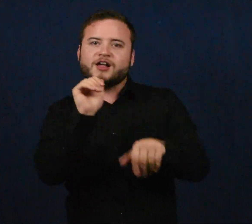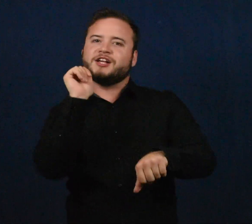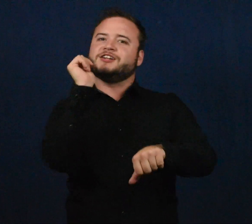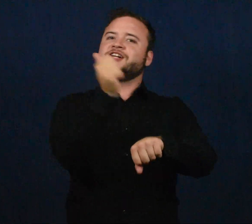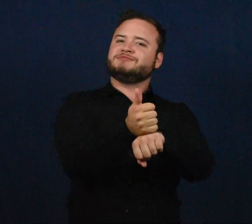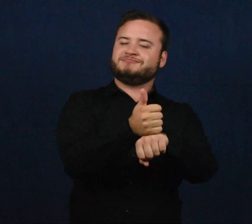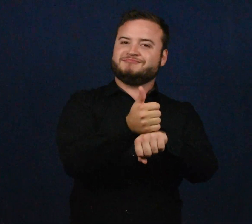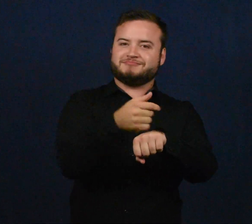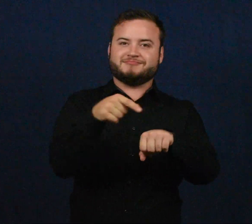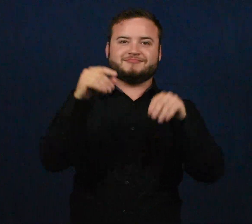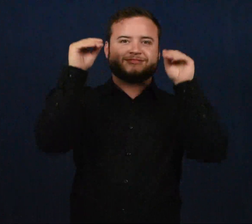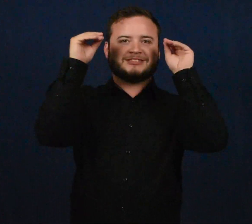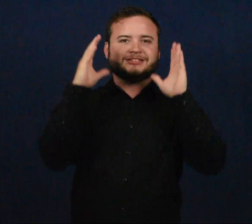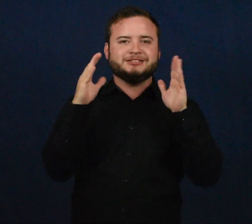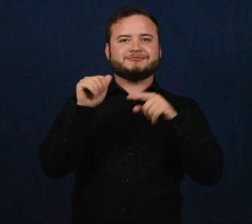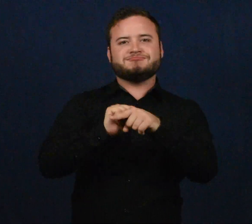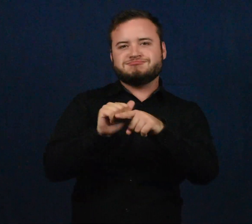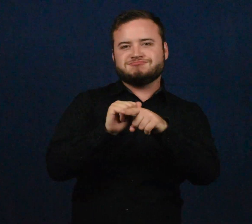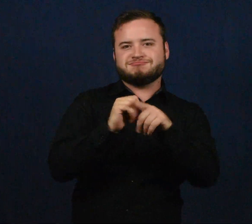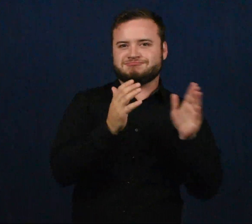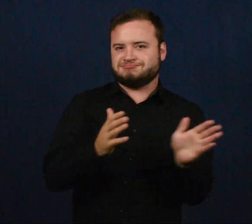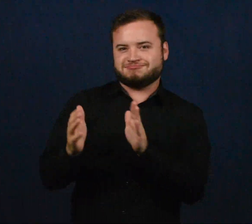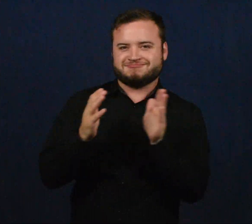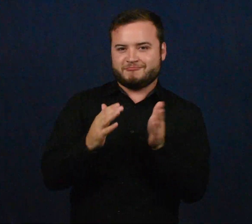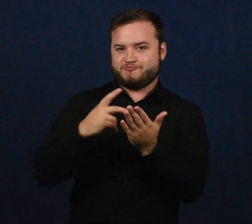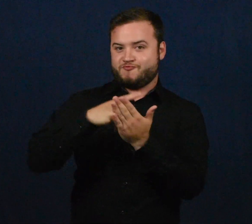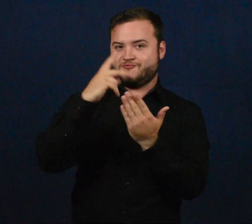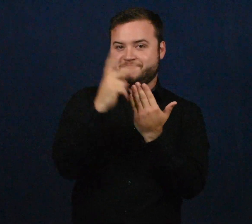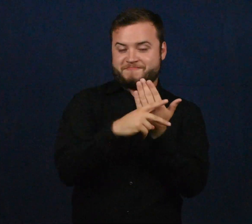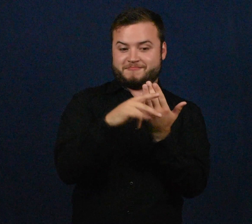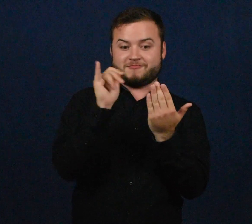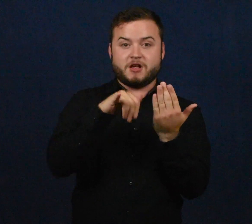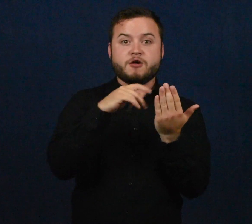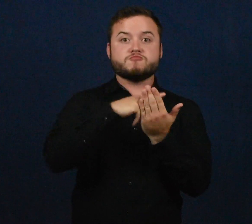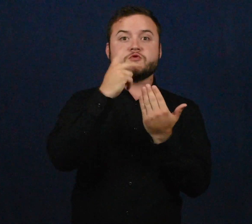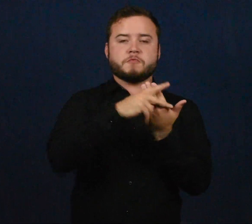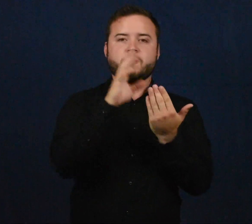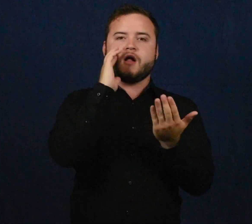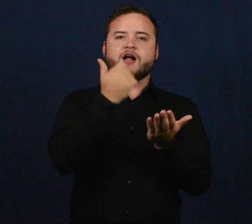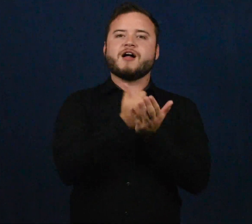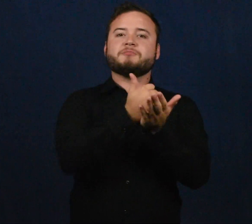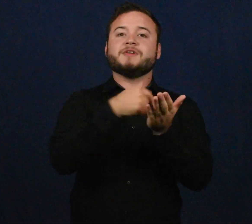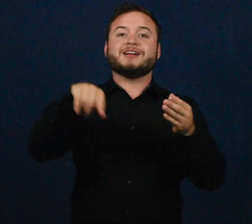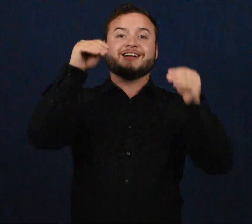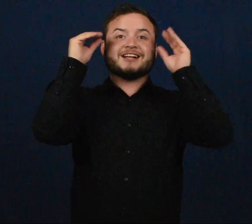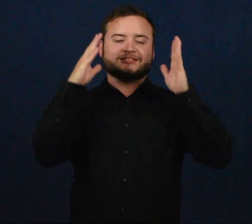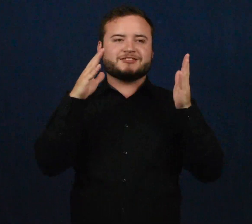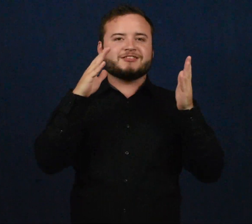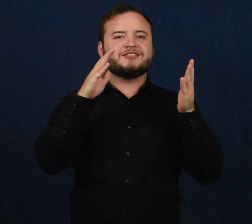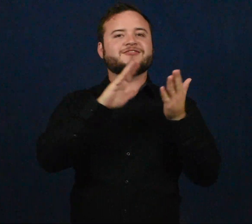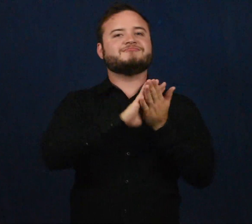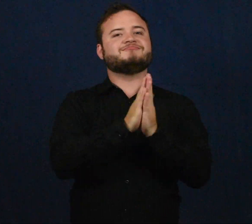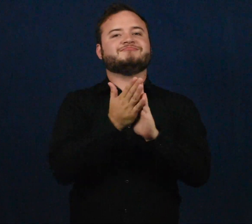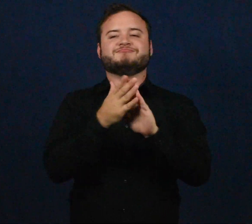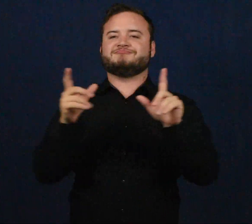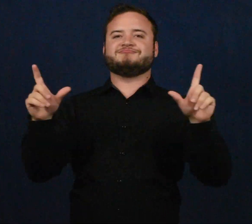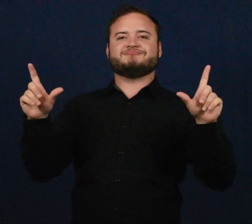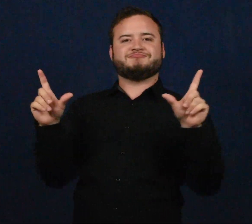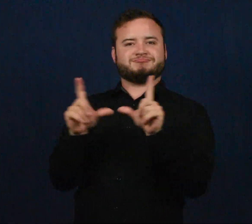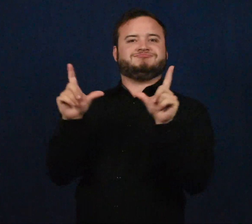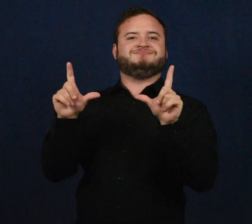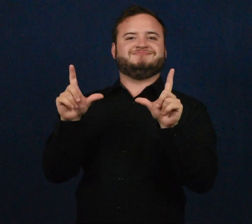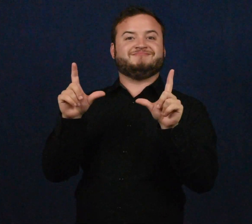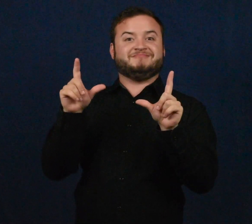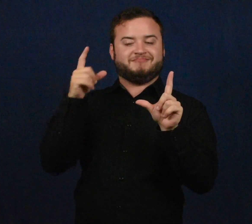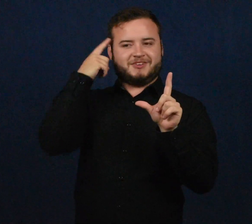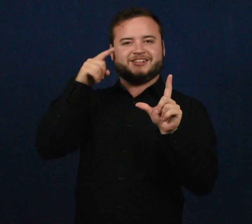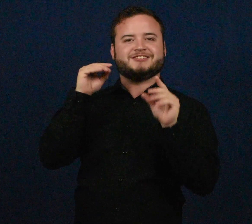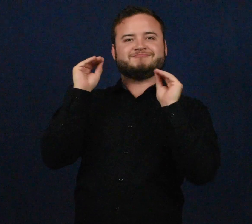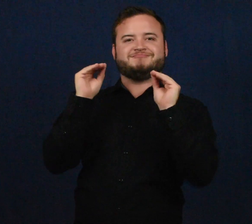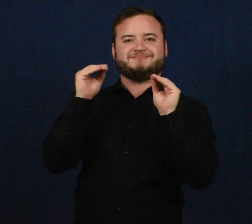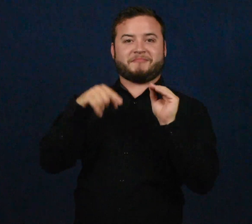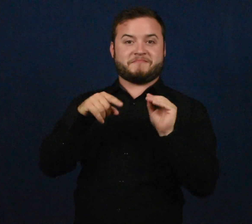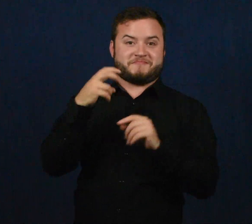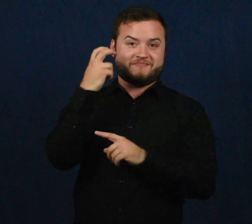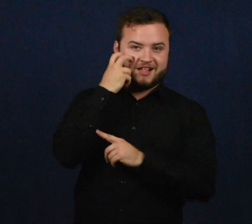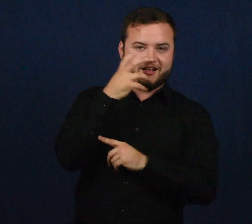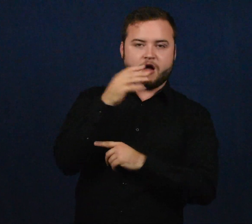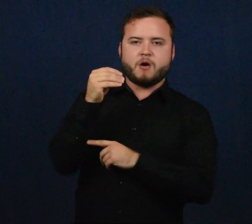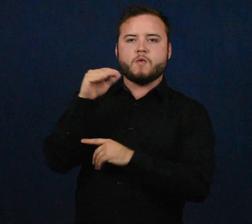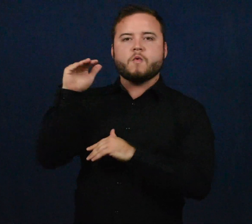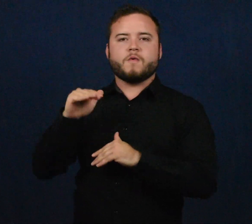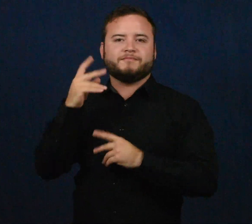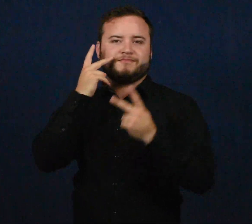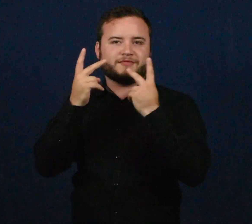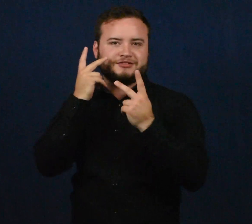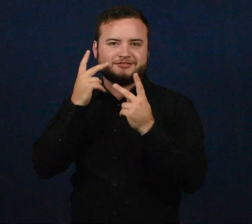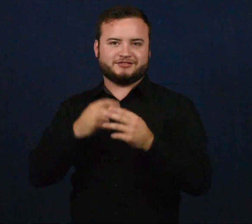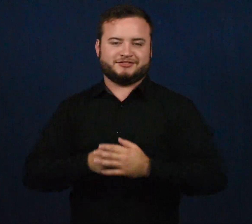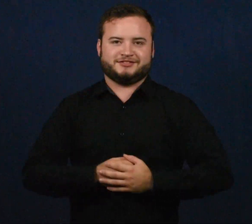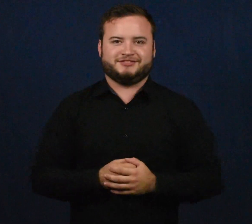and establish a teacher preparation program leading to licensure for teachers of the blind and low vision.